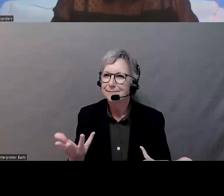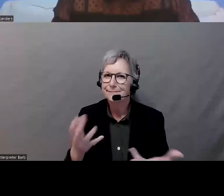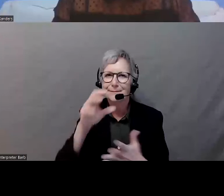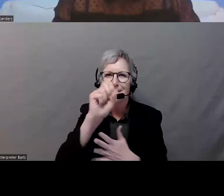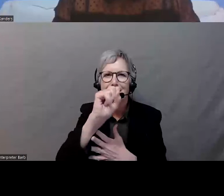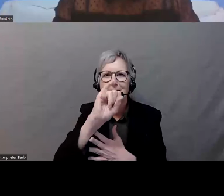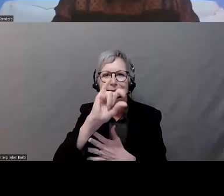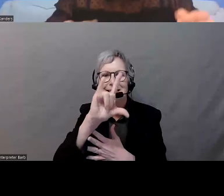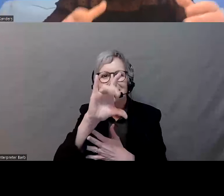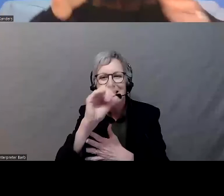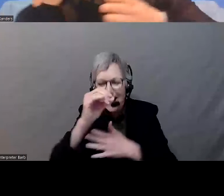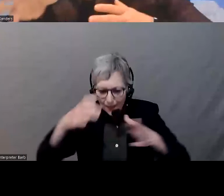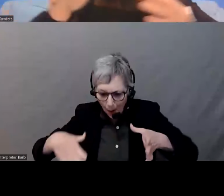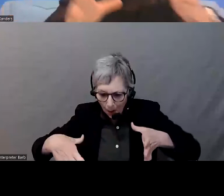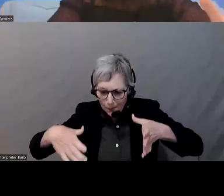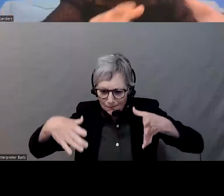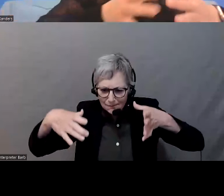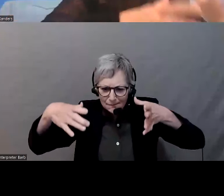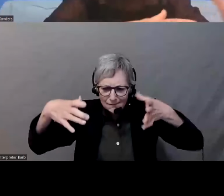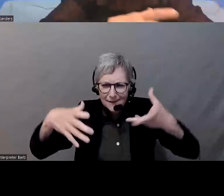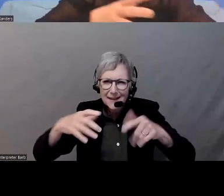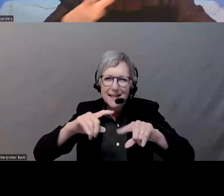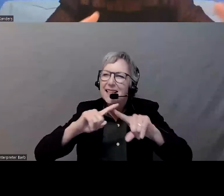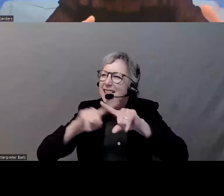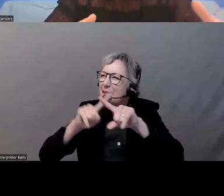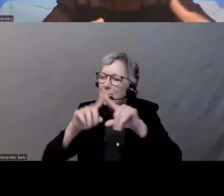ACROSS THE ORGANIZATION BETWEEN VARIOUS DEPARTMENTS.